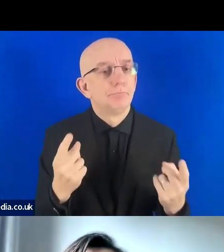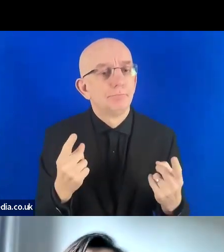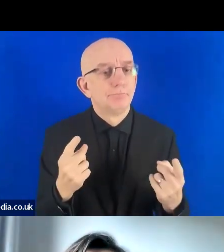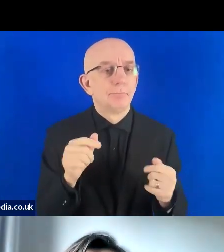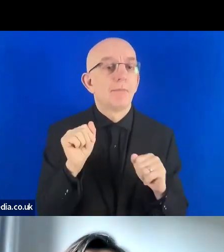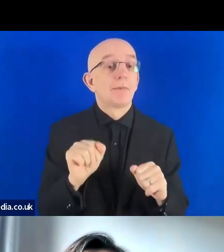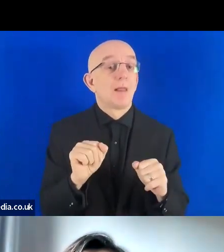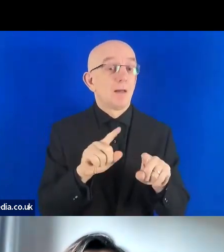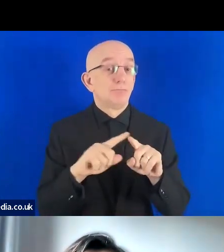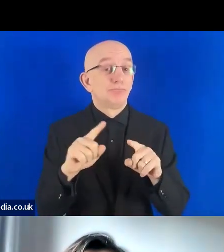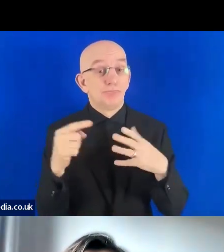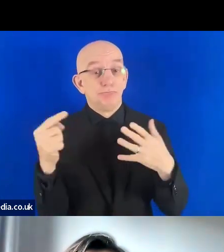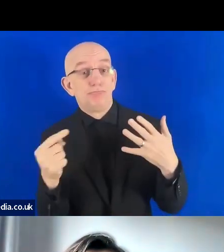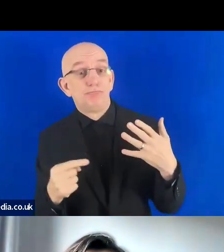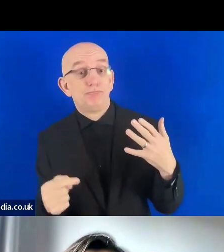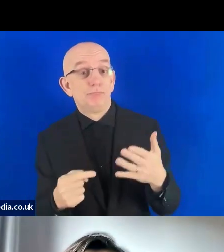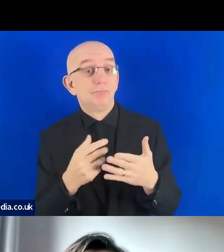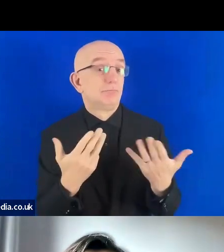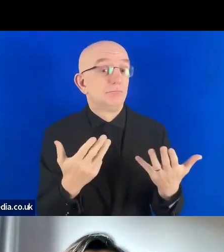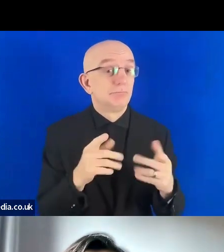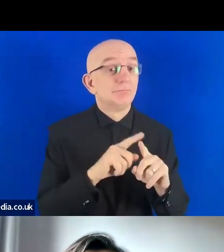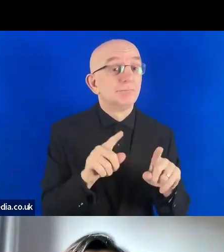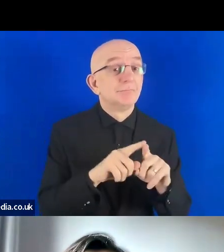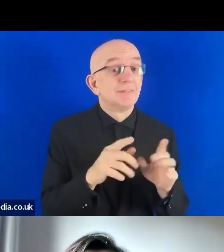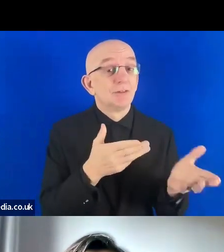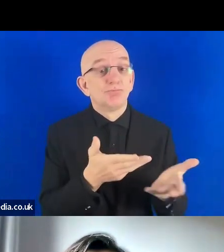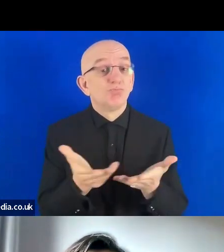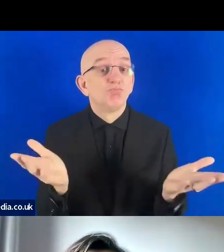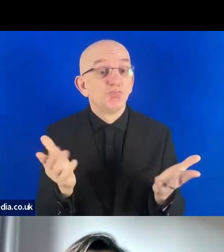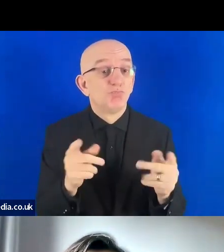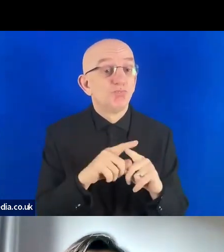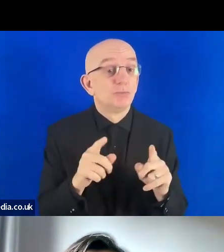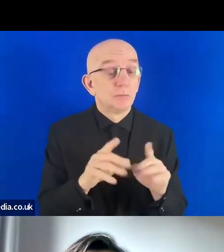It's also accessible. I just wanted to check